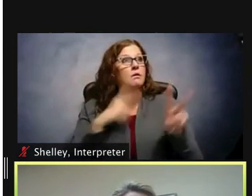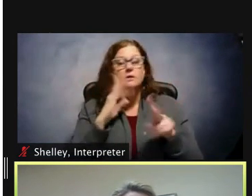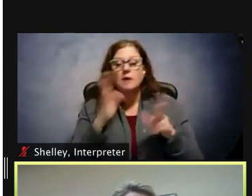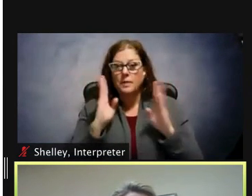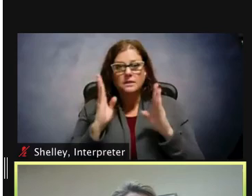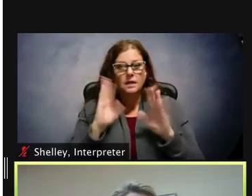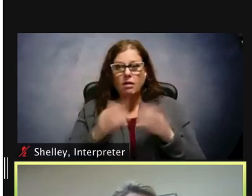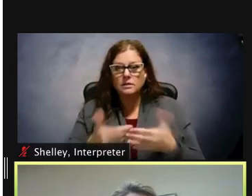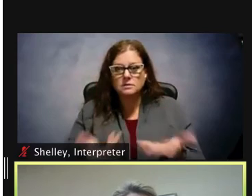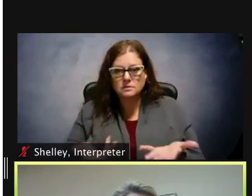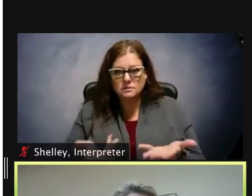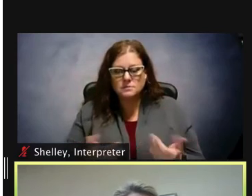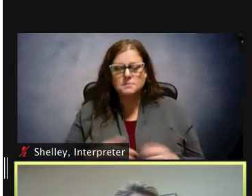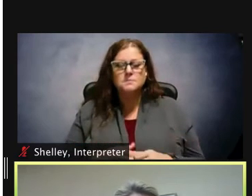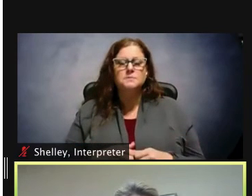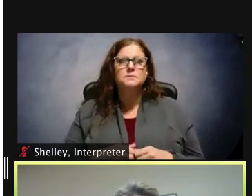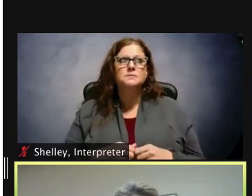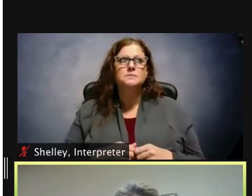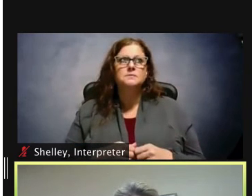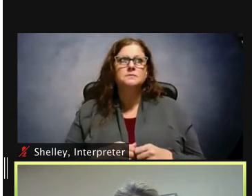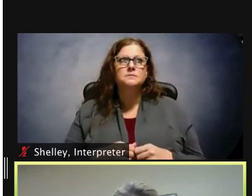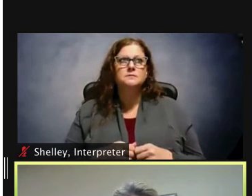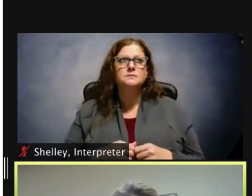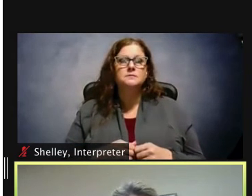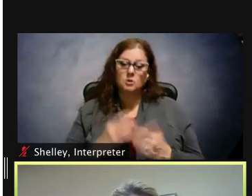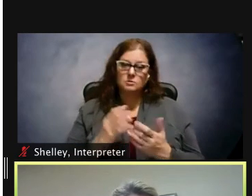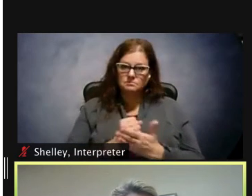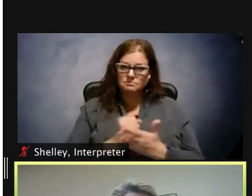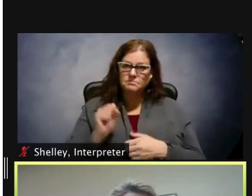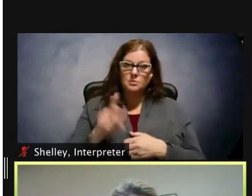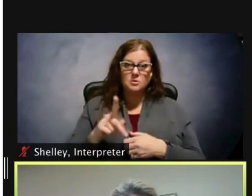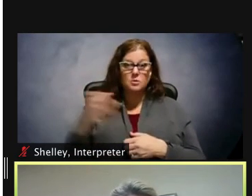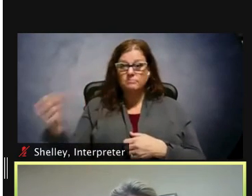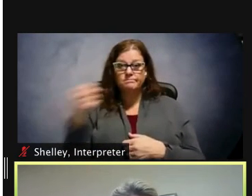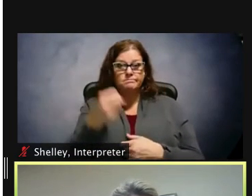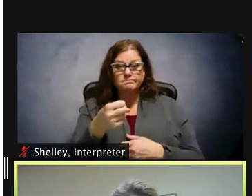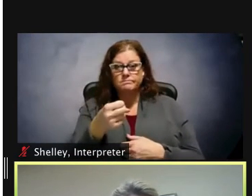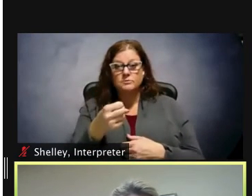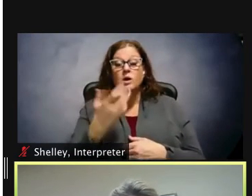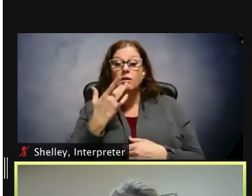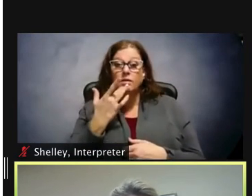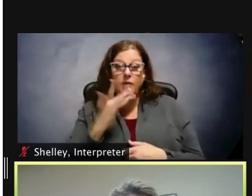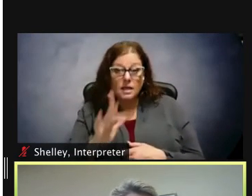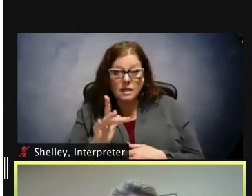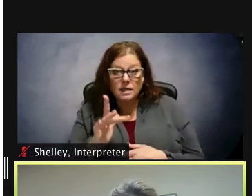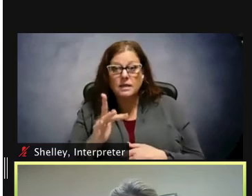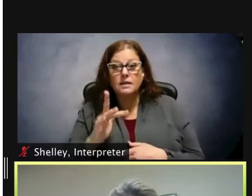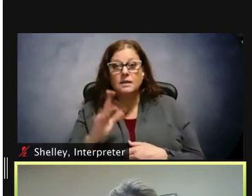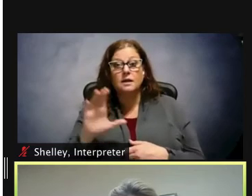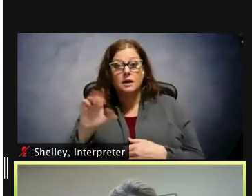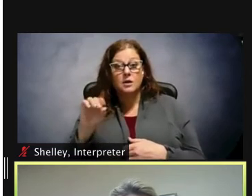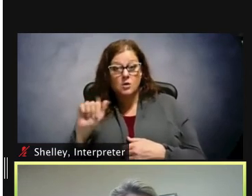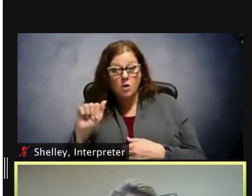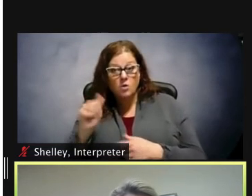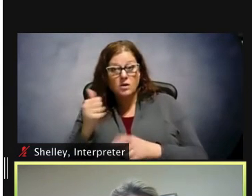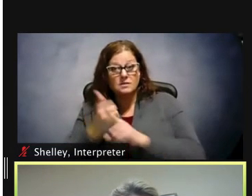So we had the opportunity, we just had lucked out that we had a CODA who was a male, and really,